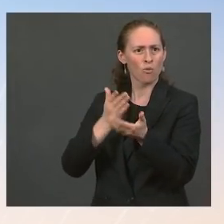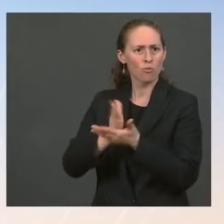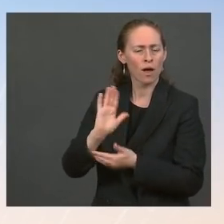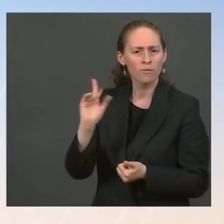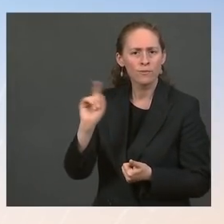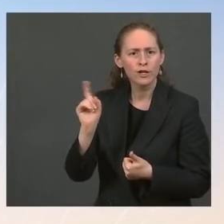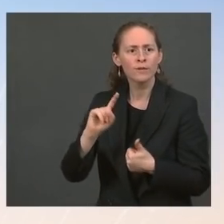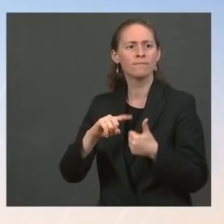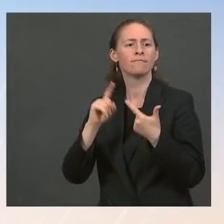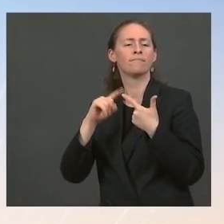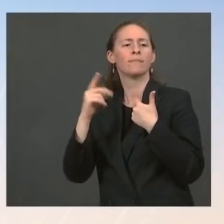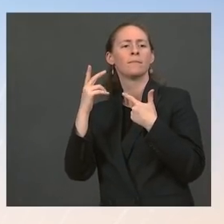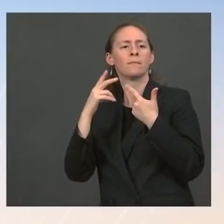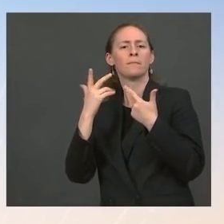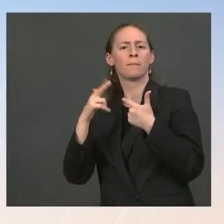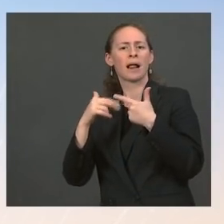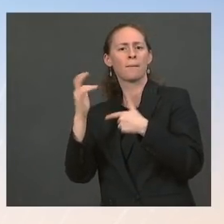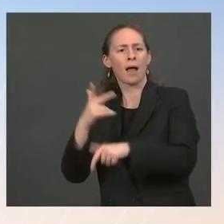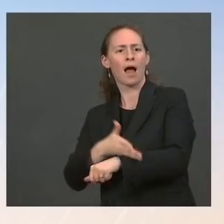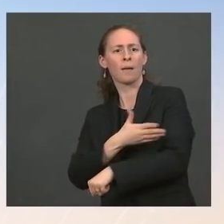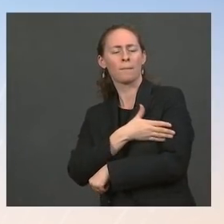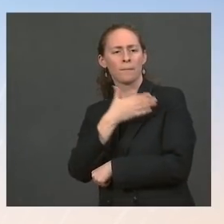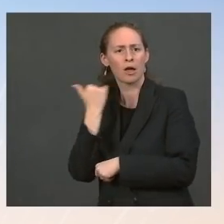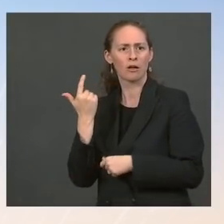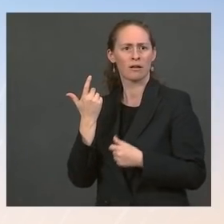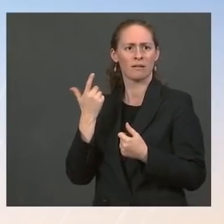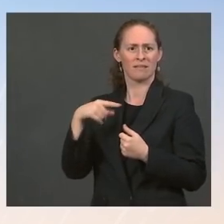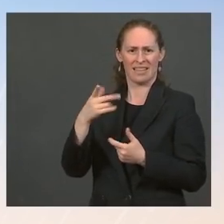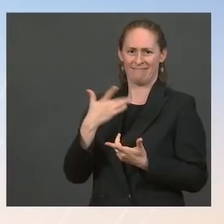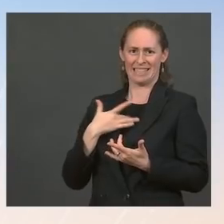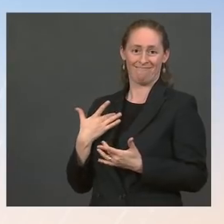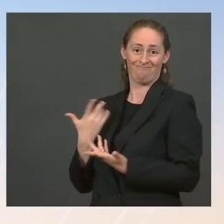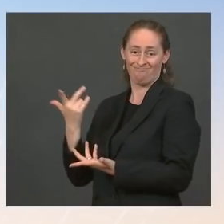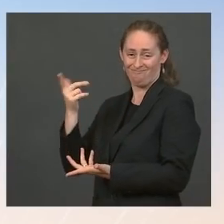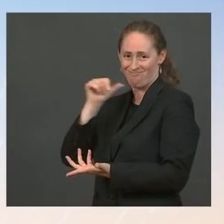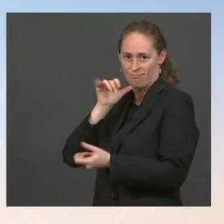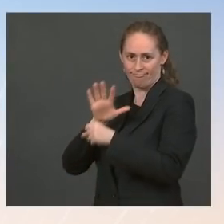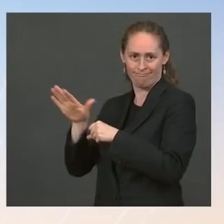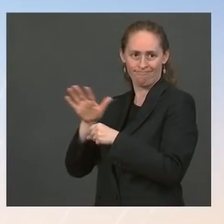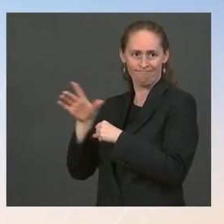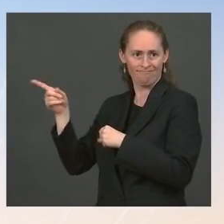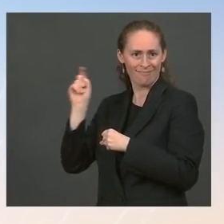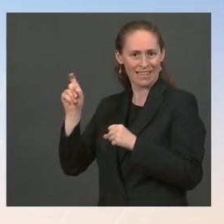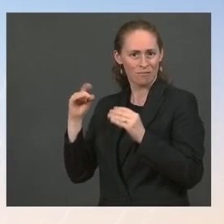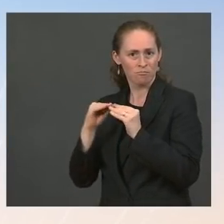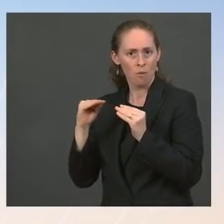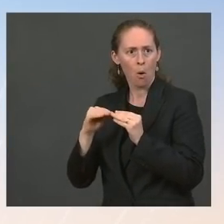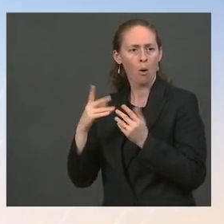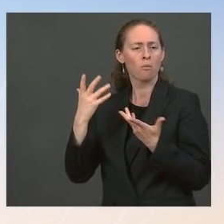is not strongly enough pushing for immigration reform, what's this White House's message to those people